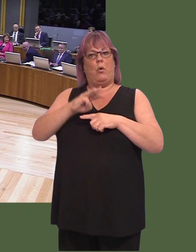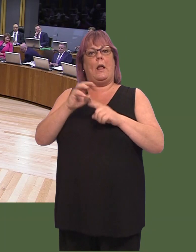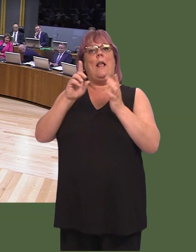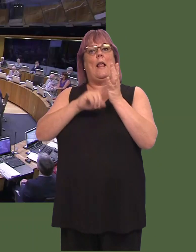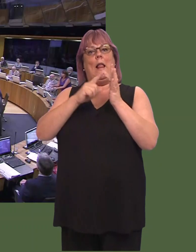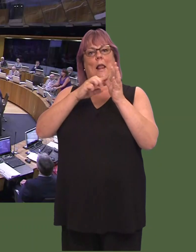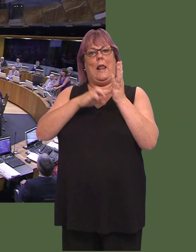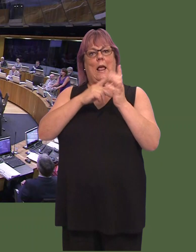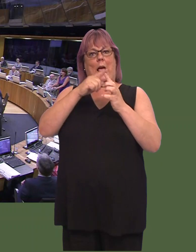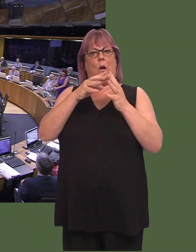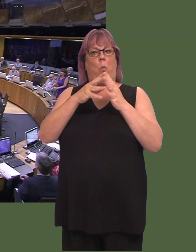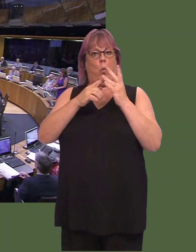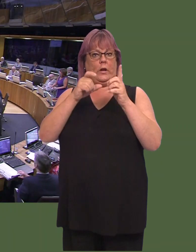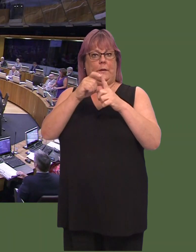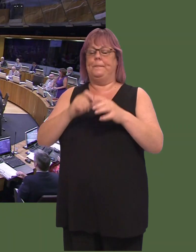Leanne Wood AM: Diolch, Llywydd.